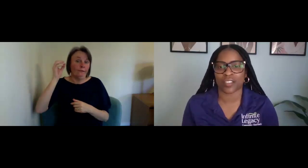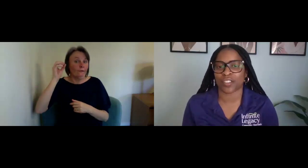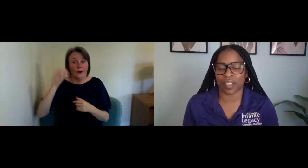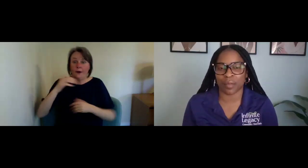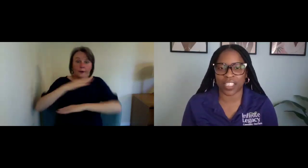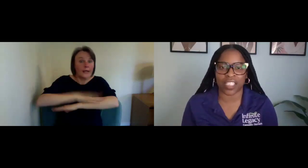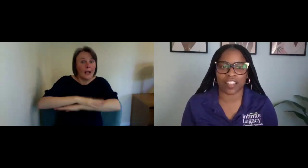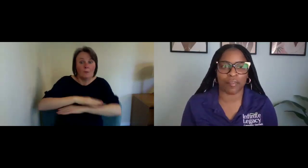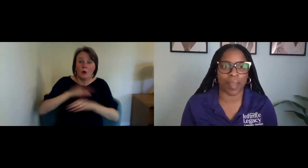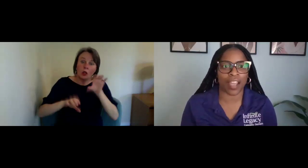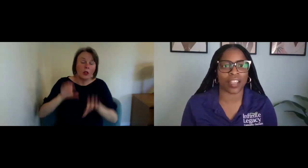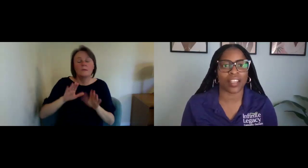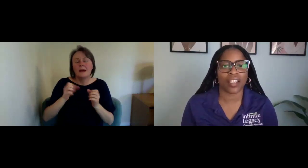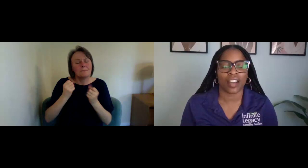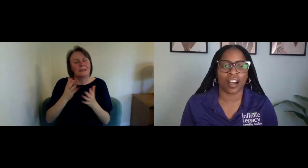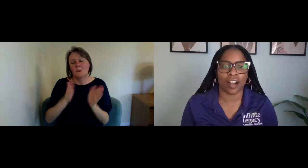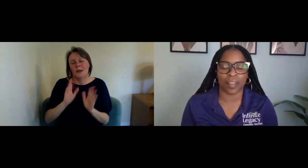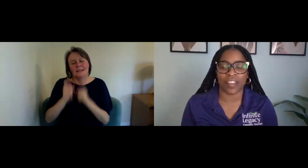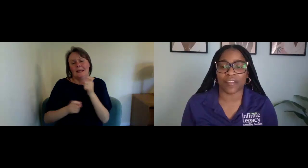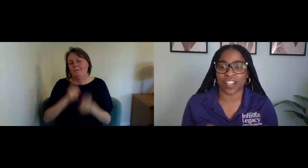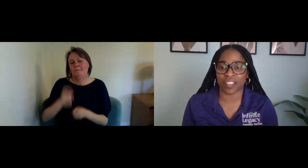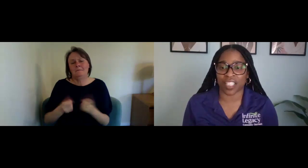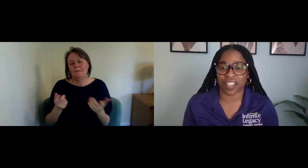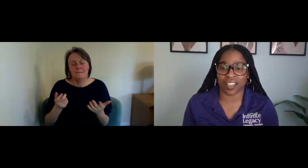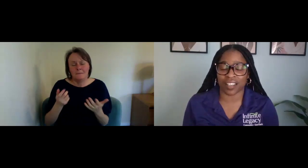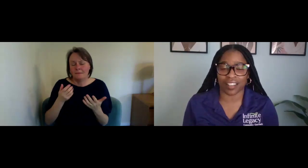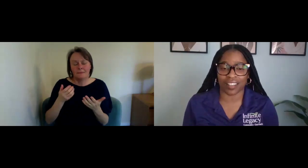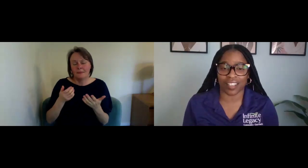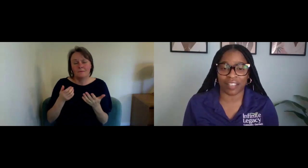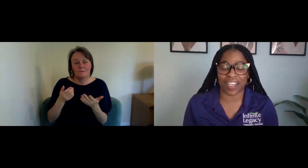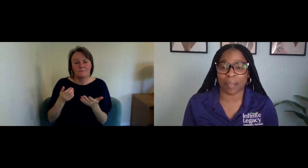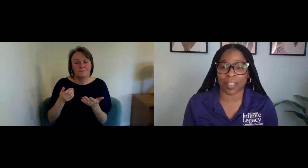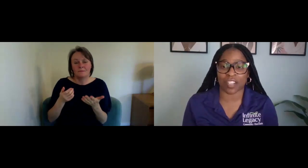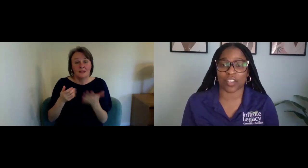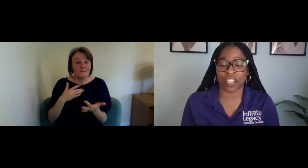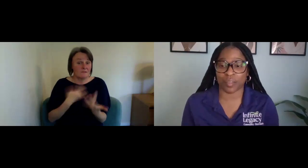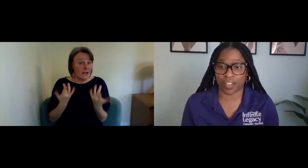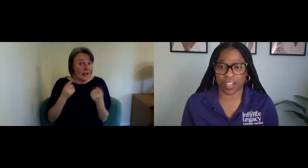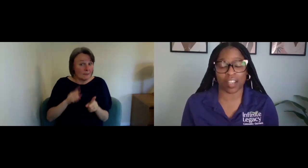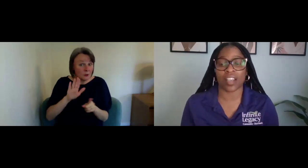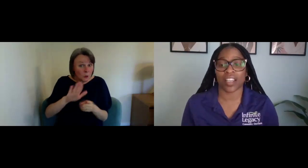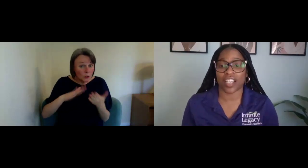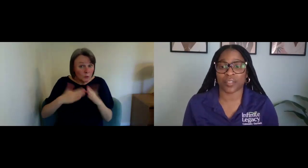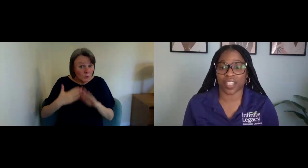There's so many ways to give back. If there's an event happening in your community, and you think